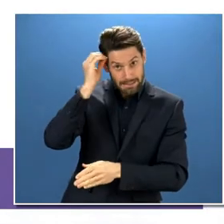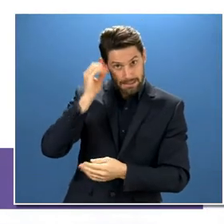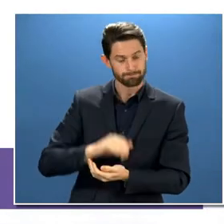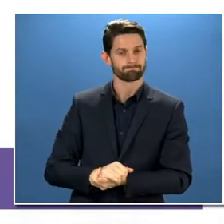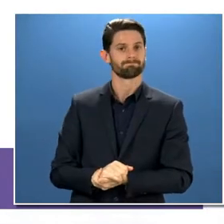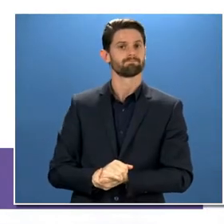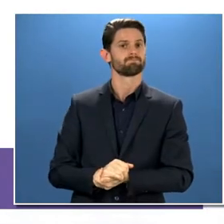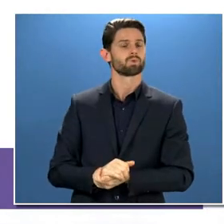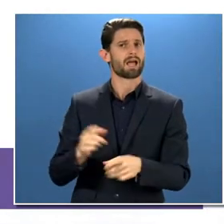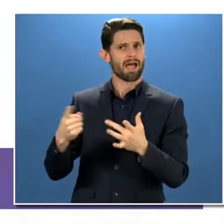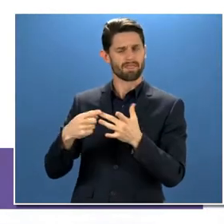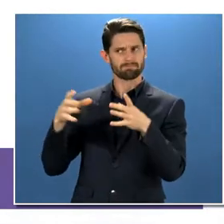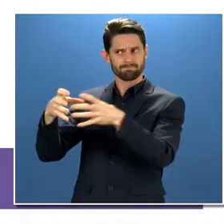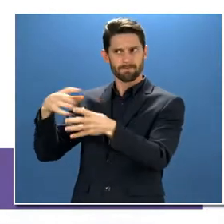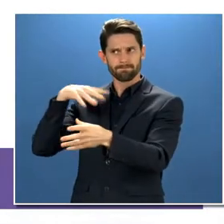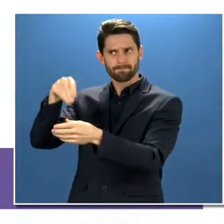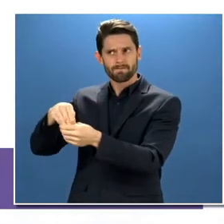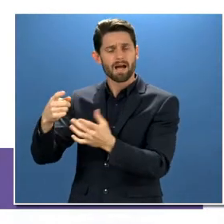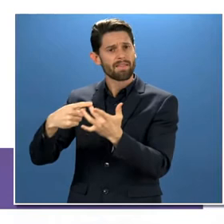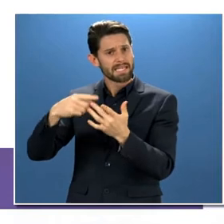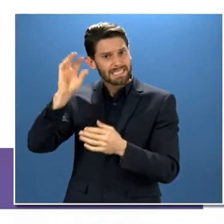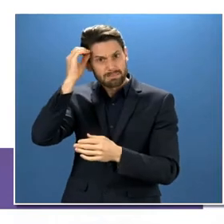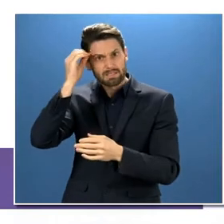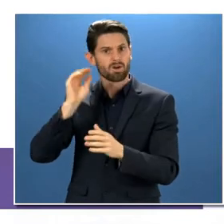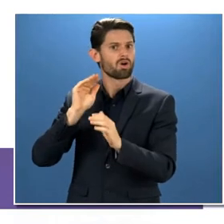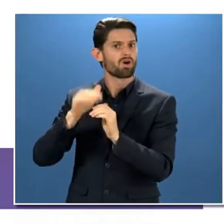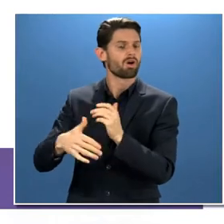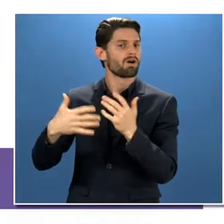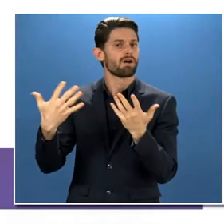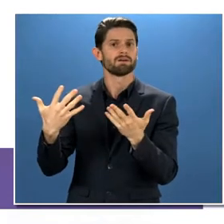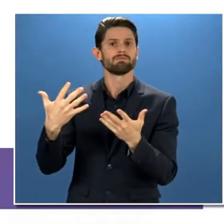There is also committees that relate to things such as electoral rules,